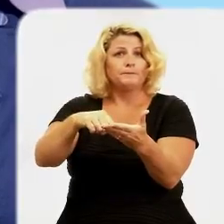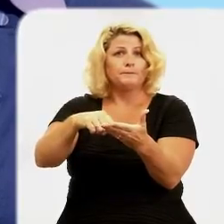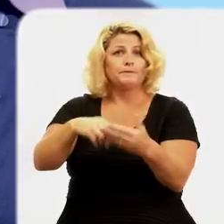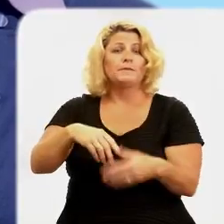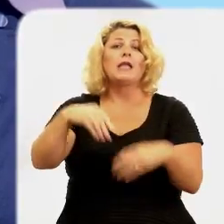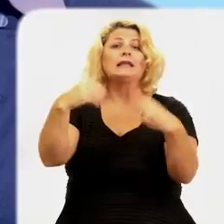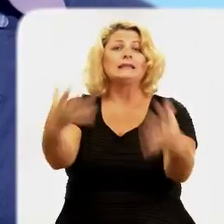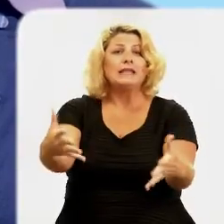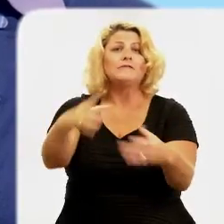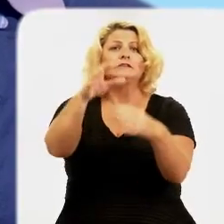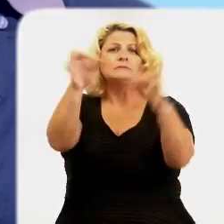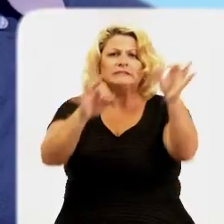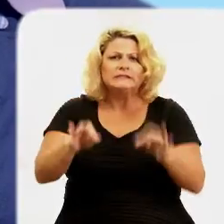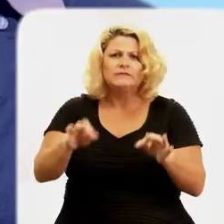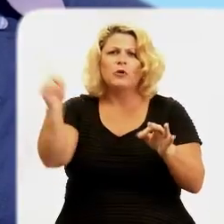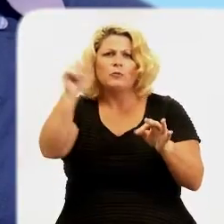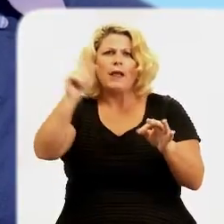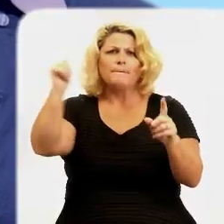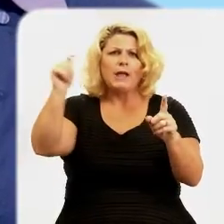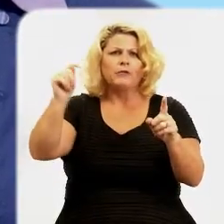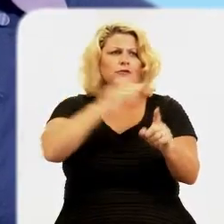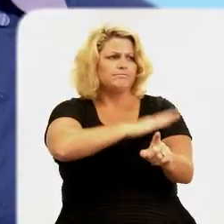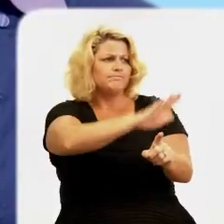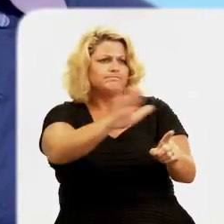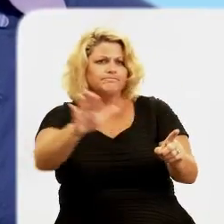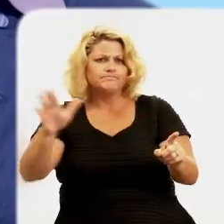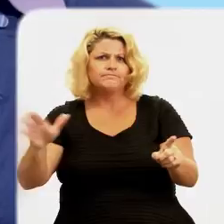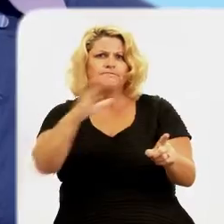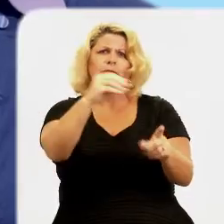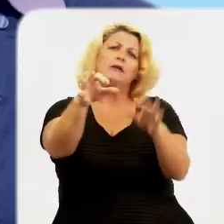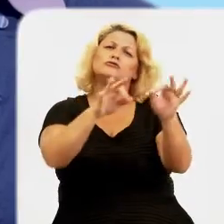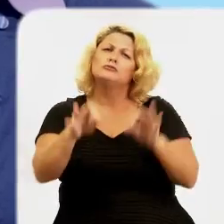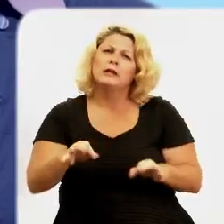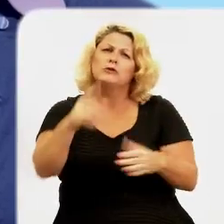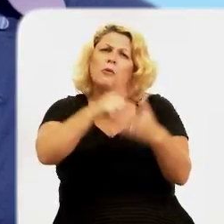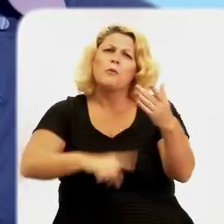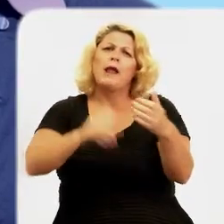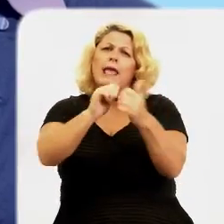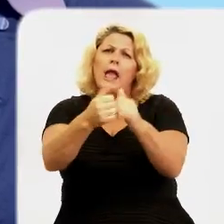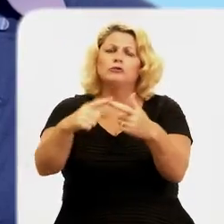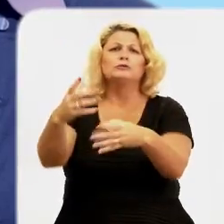Providing a descriptive clock layout of the restroom. Providing step-by-step directions on collecting a urine sample.